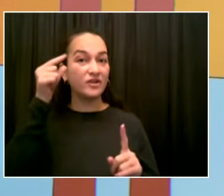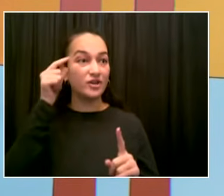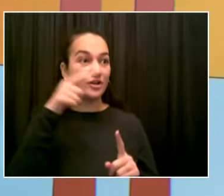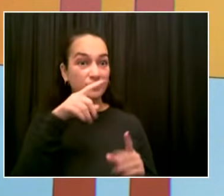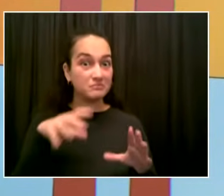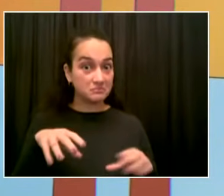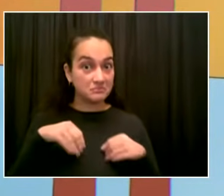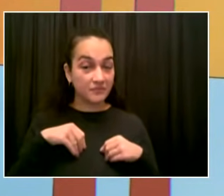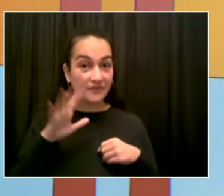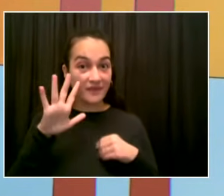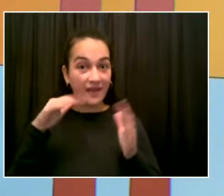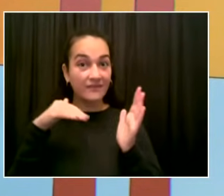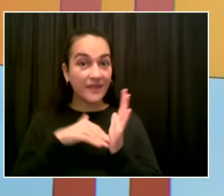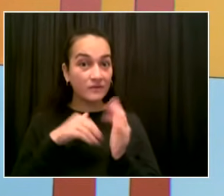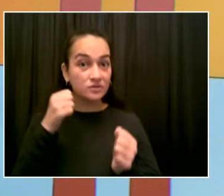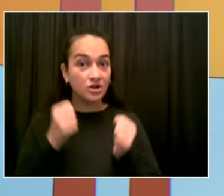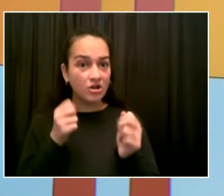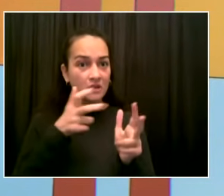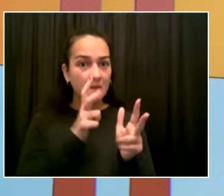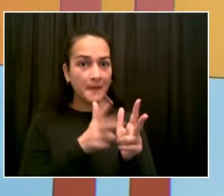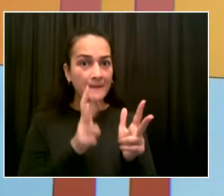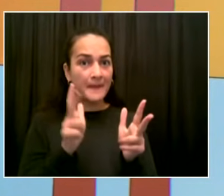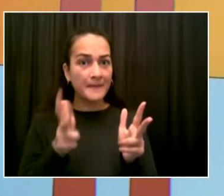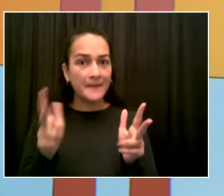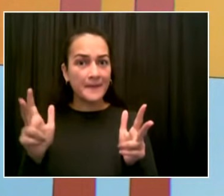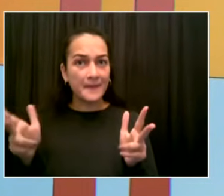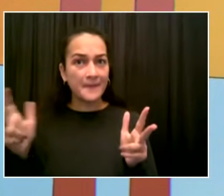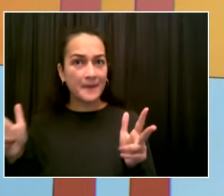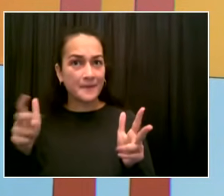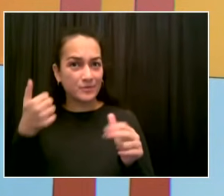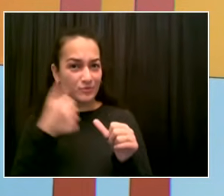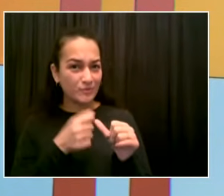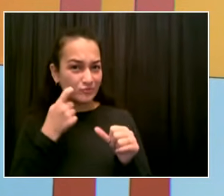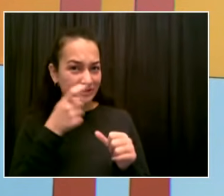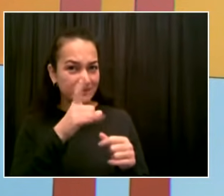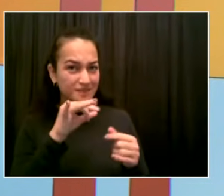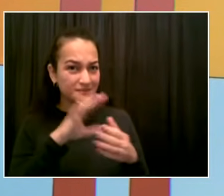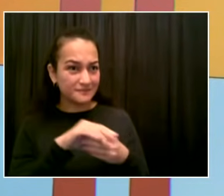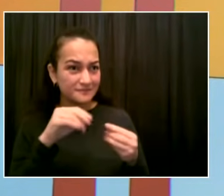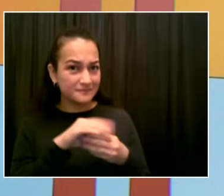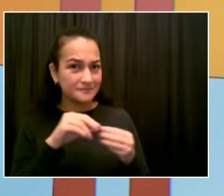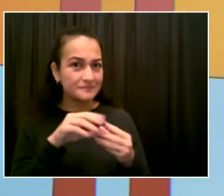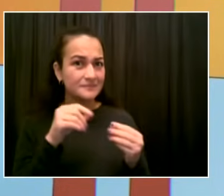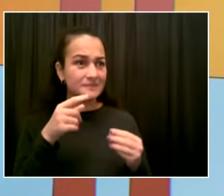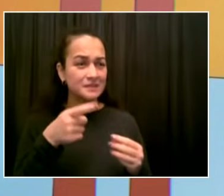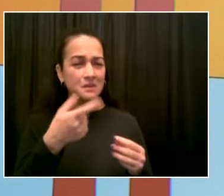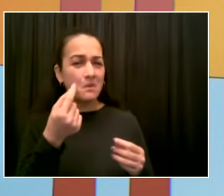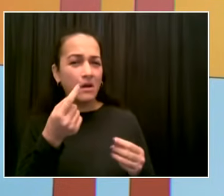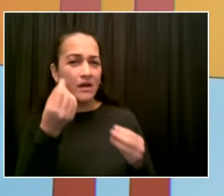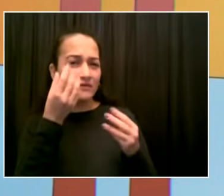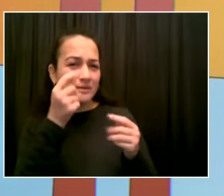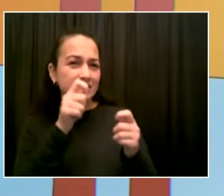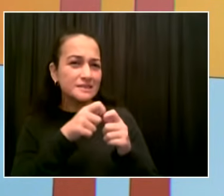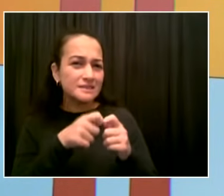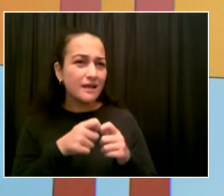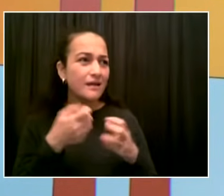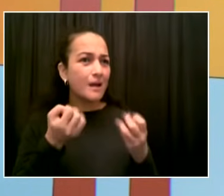WHERE WE ARE AT NOW YTRING TO INRTESECT WITH THE VEHICLES, MAKING THEM GREENER.